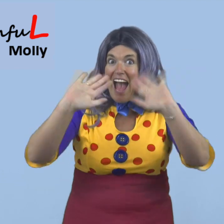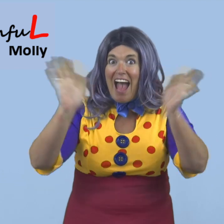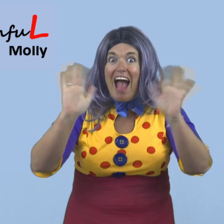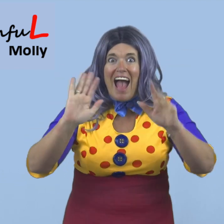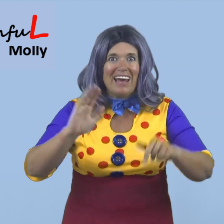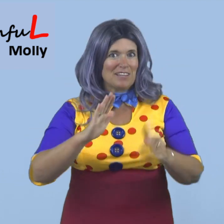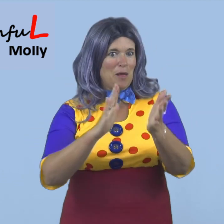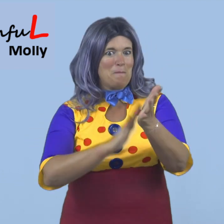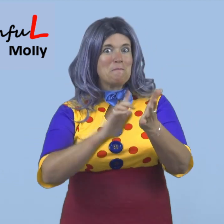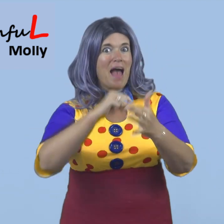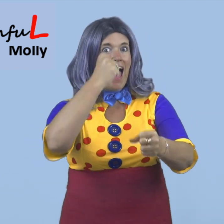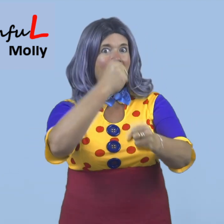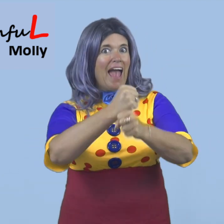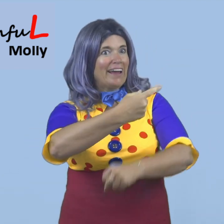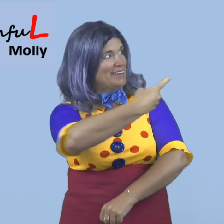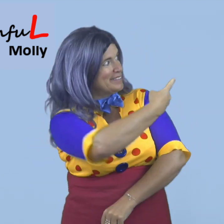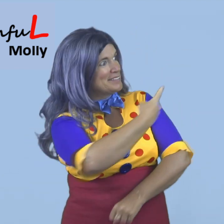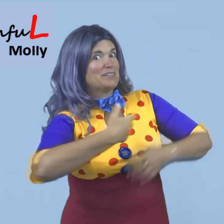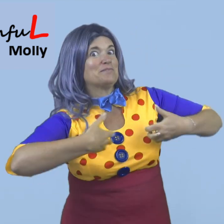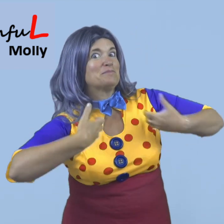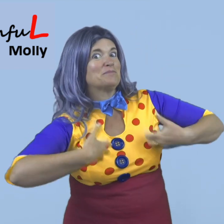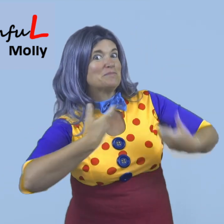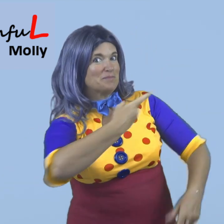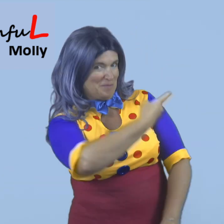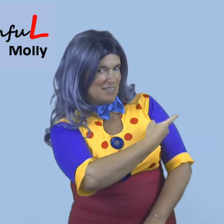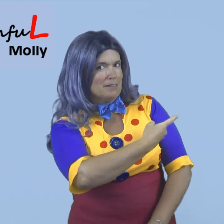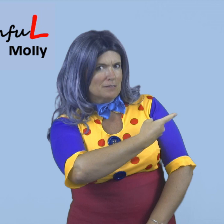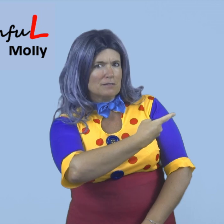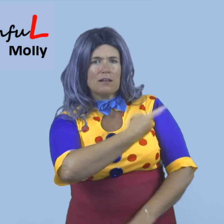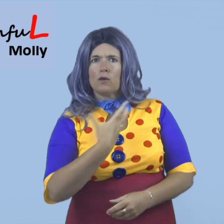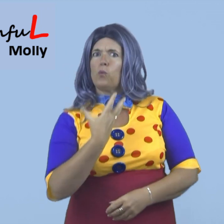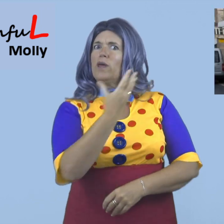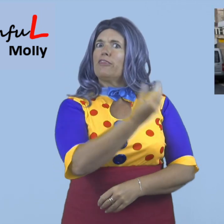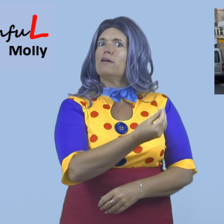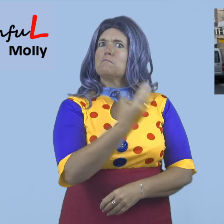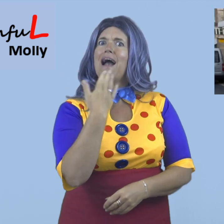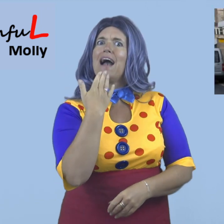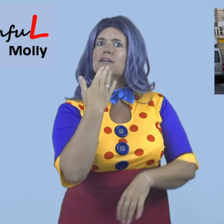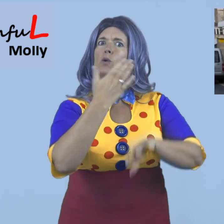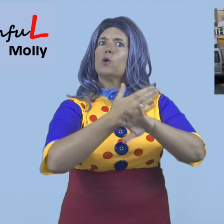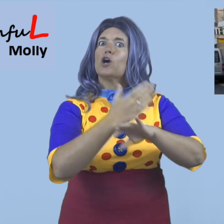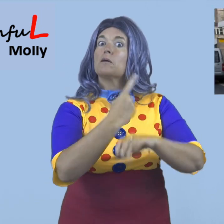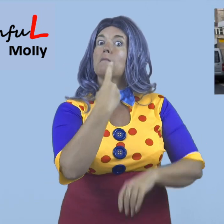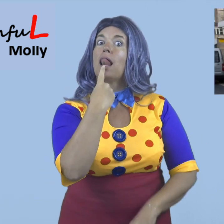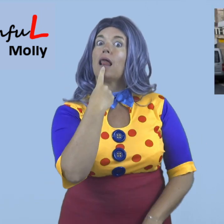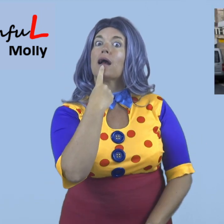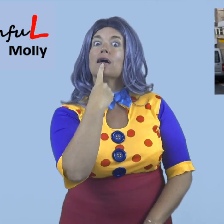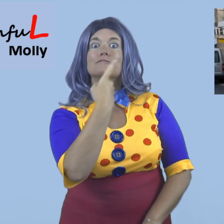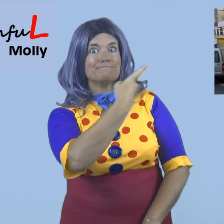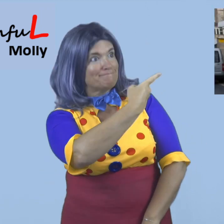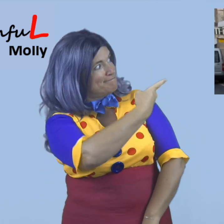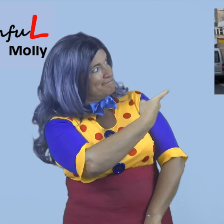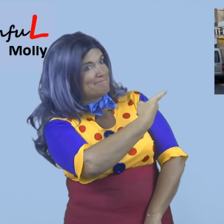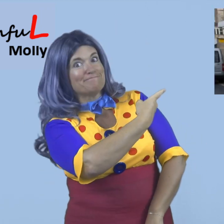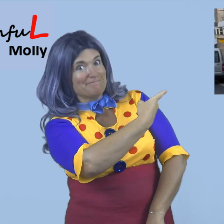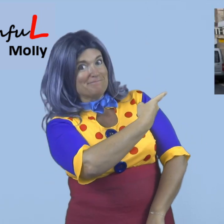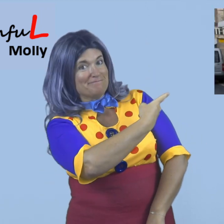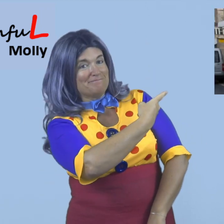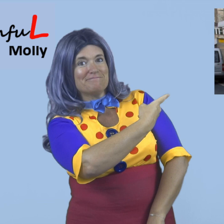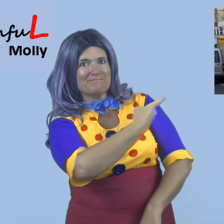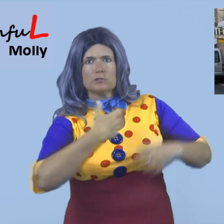Hello, Meg the monkey with the Milkman.